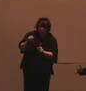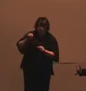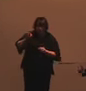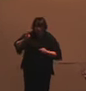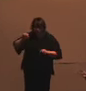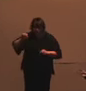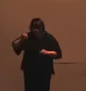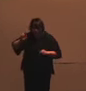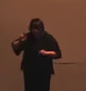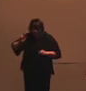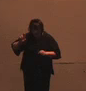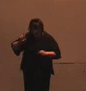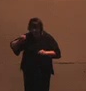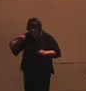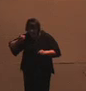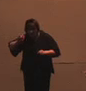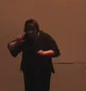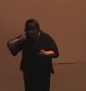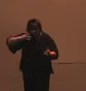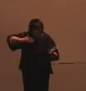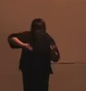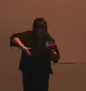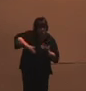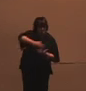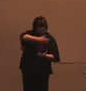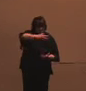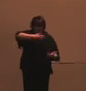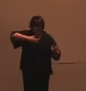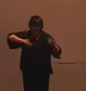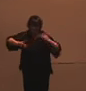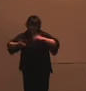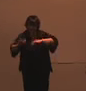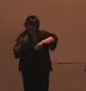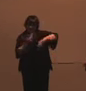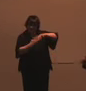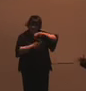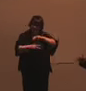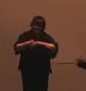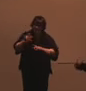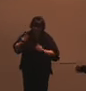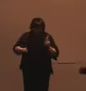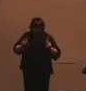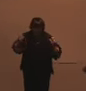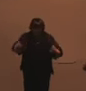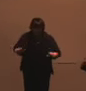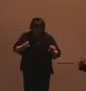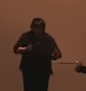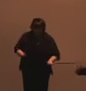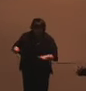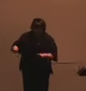people can behave variously. And inside of that volume of air,